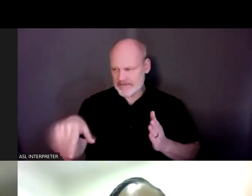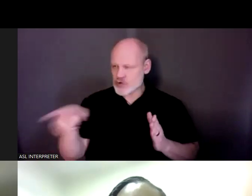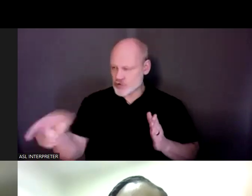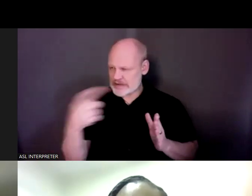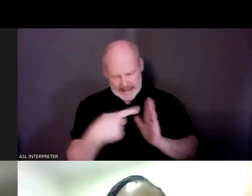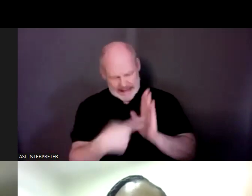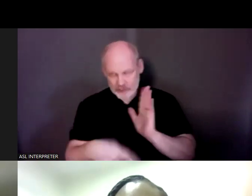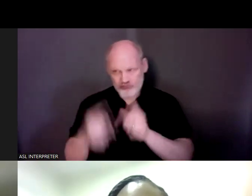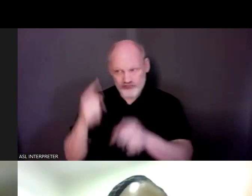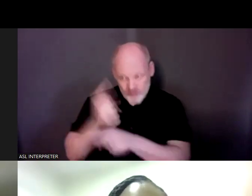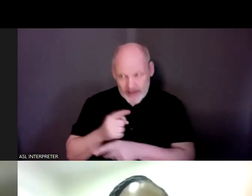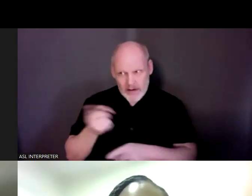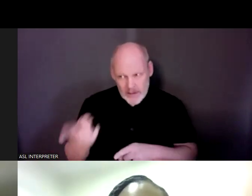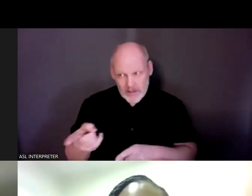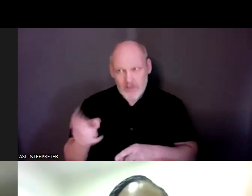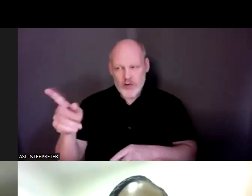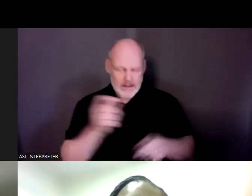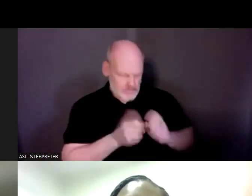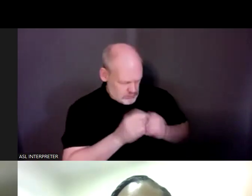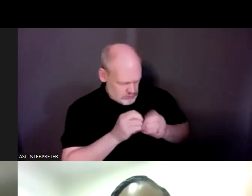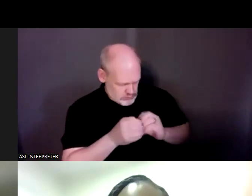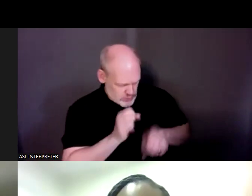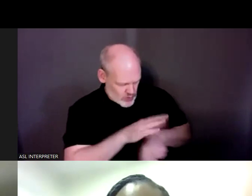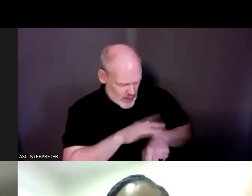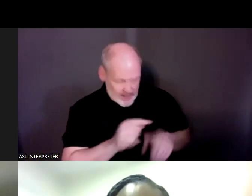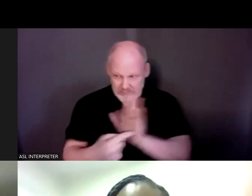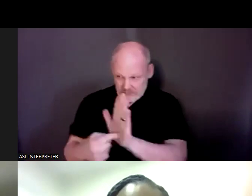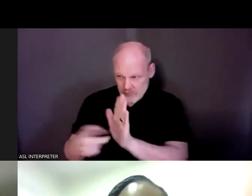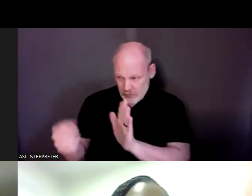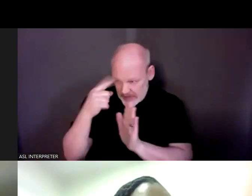cognizant and following that improvement science of like okay we're trying it out,